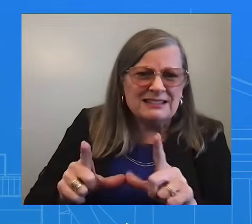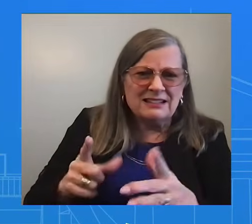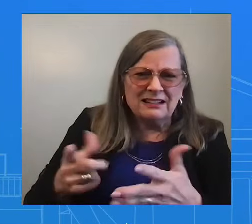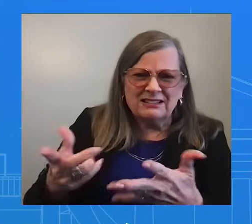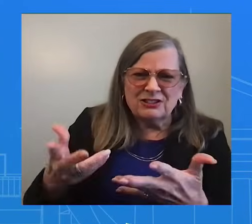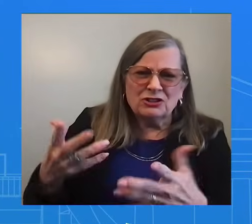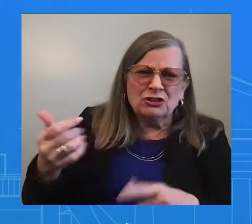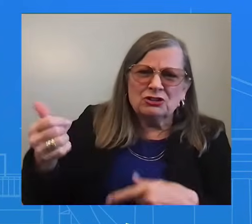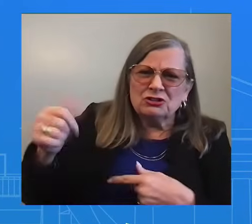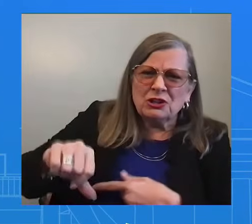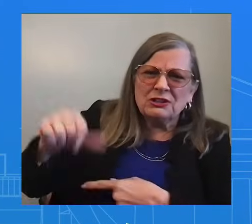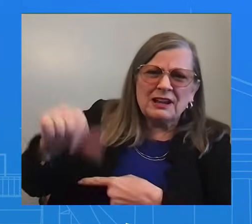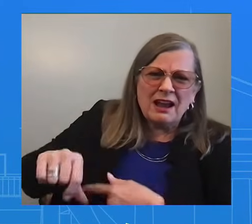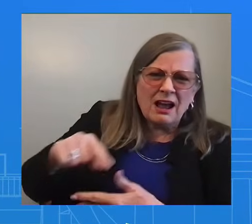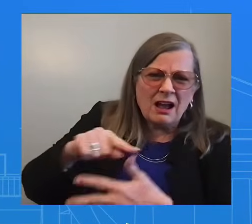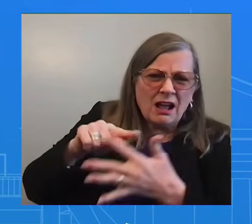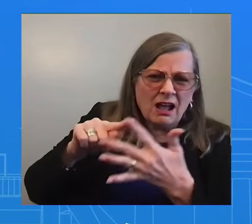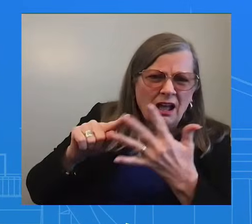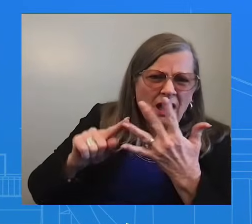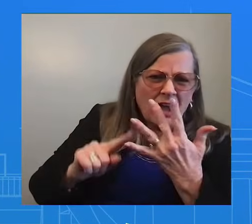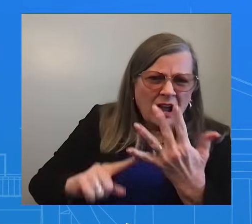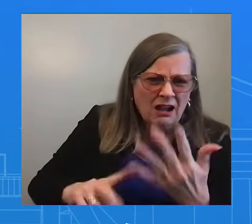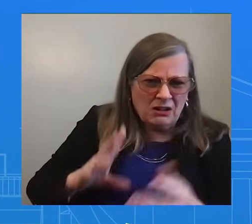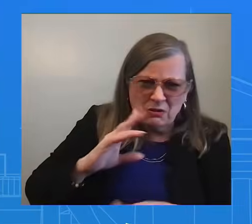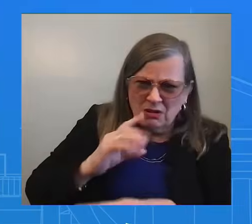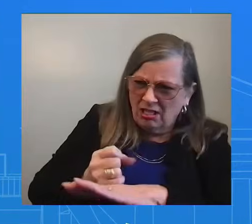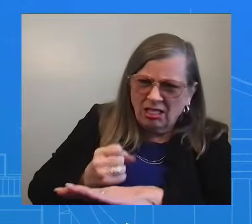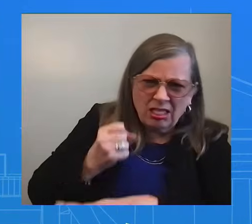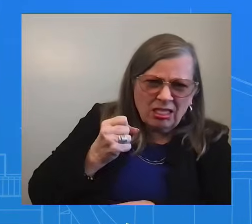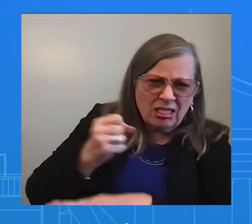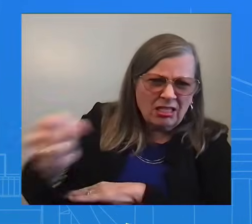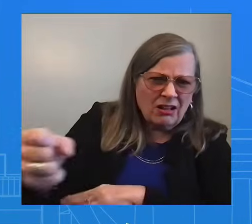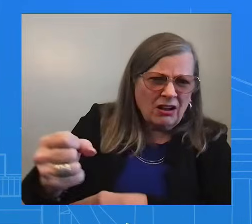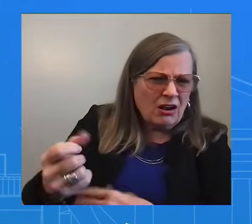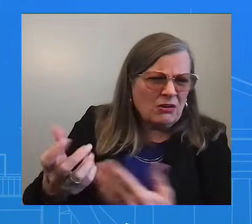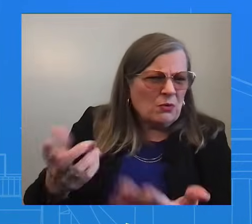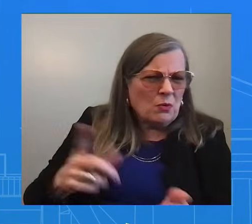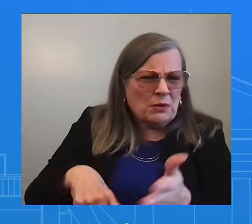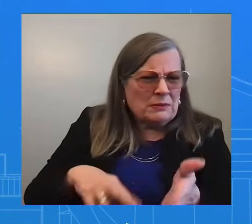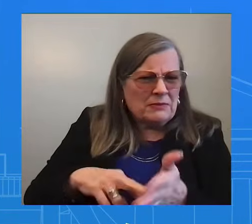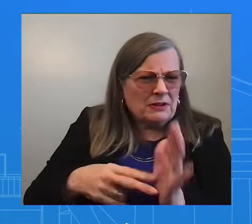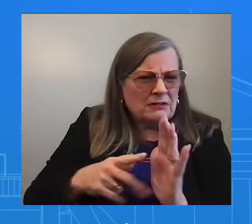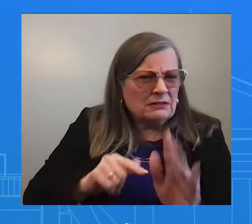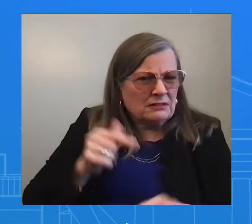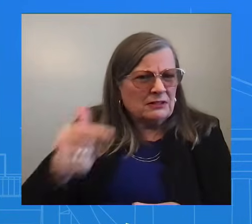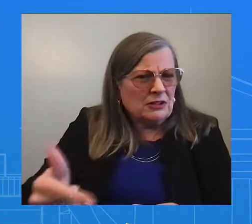Or is that just a problem for the next president? Mr. Kirby: Again, I'm not going to get into hypotheticals about specific cases. He does believe we need --